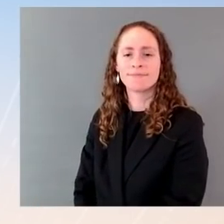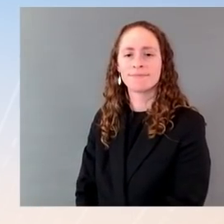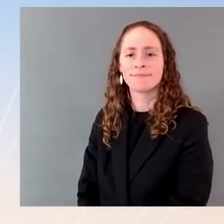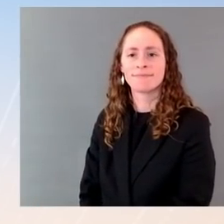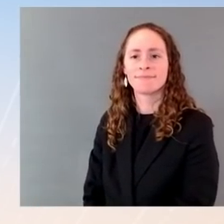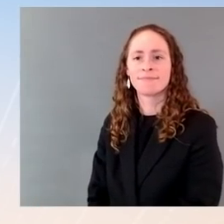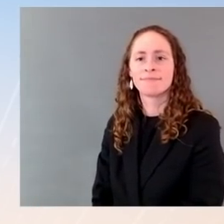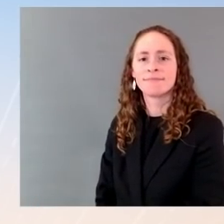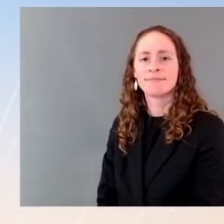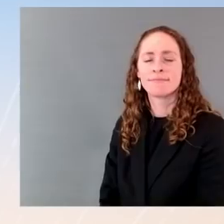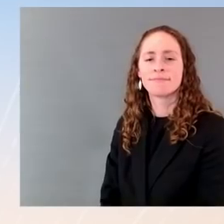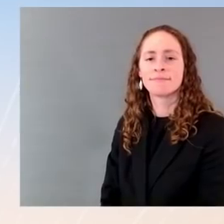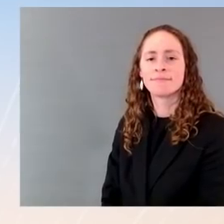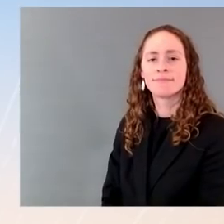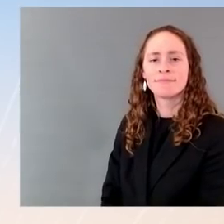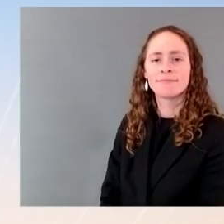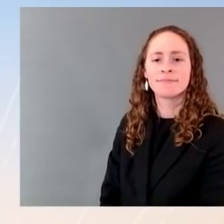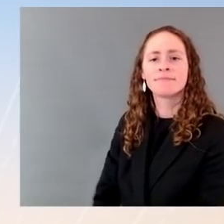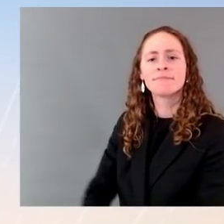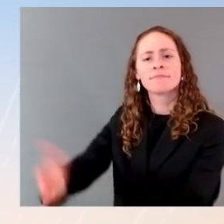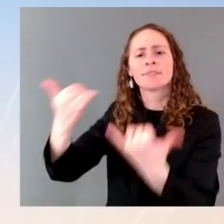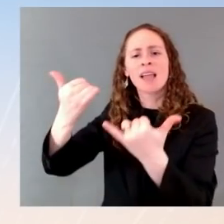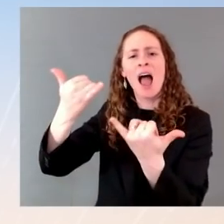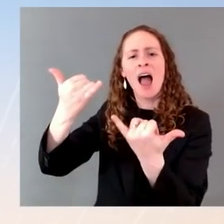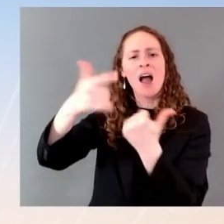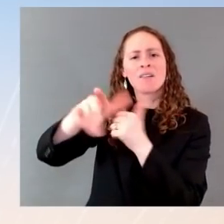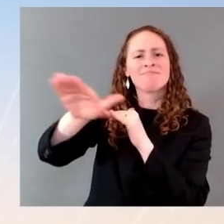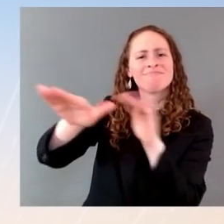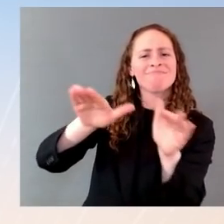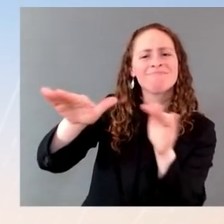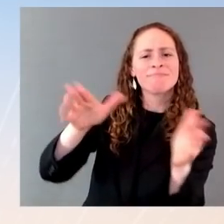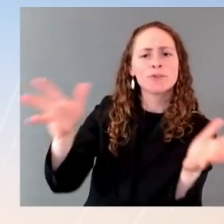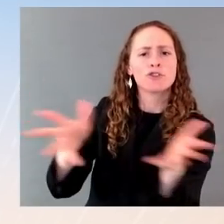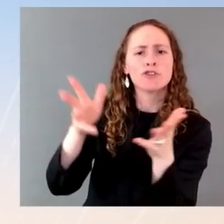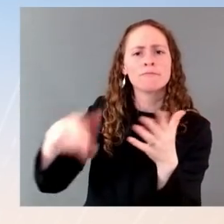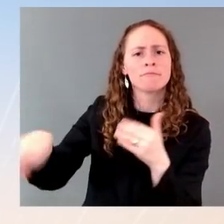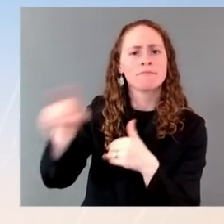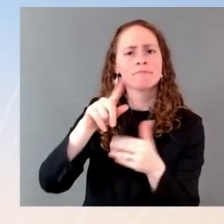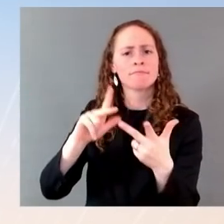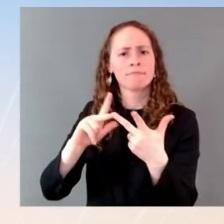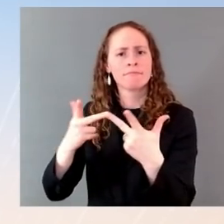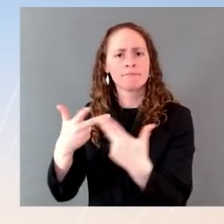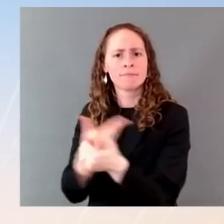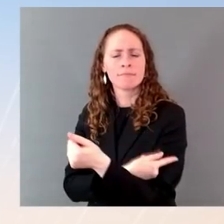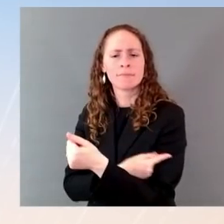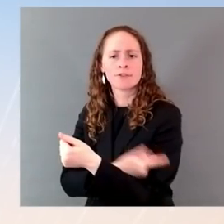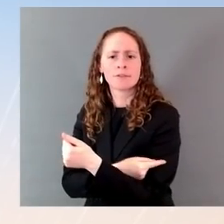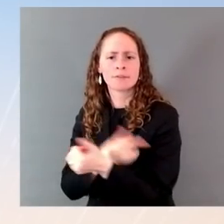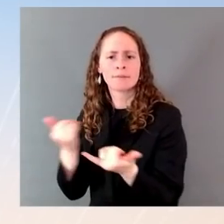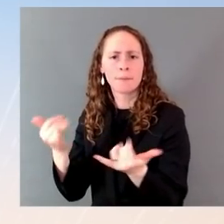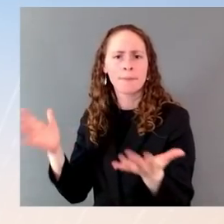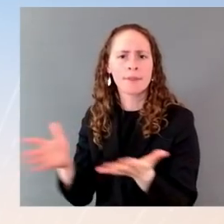you know, the two shots are now waning. We're seeing more people who were vaccinated in the hospital from breakthroughs.